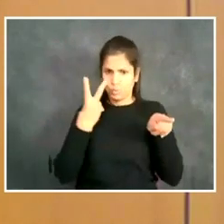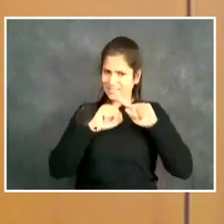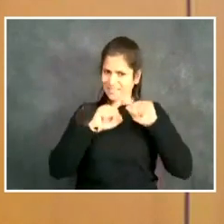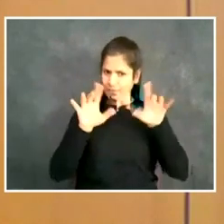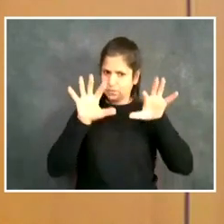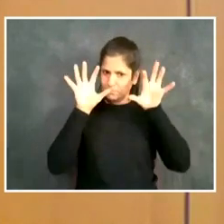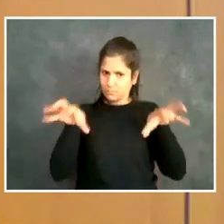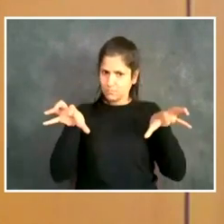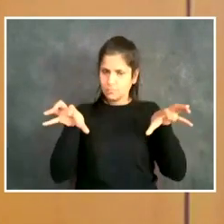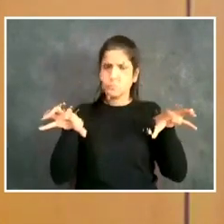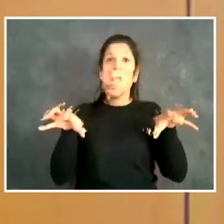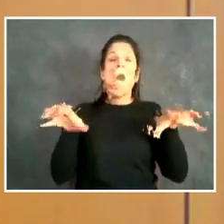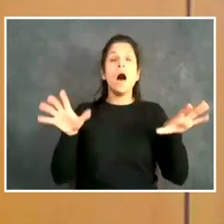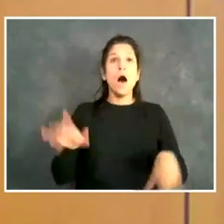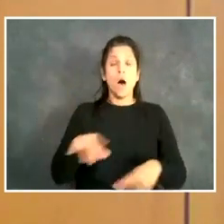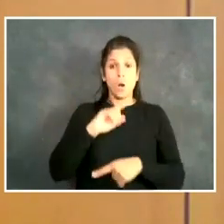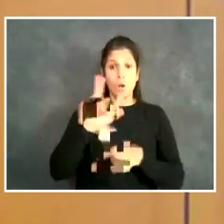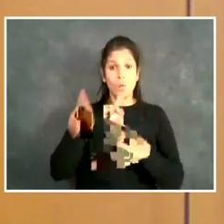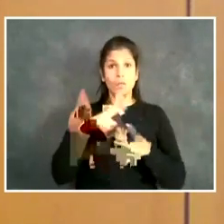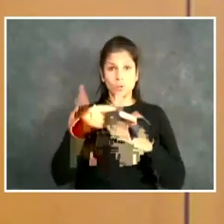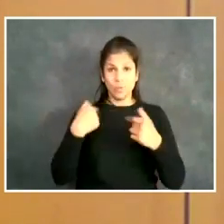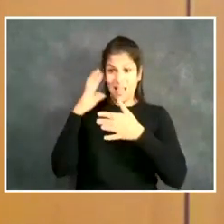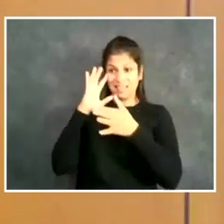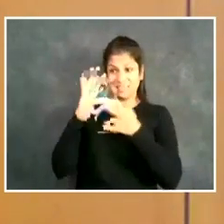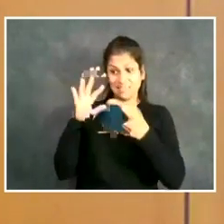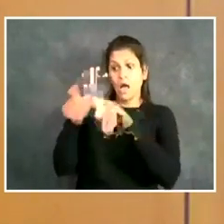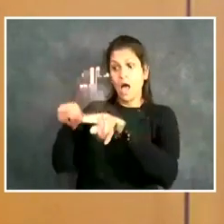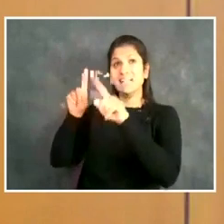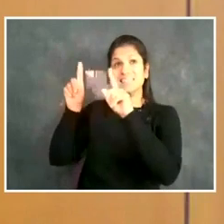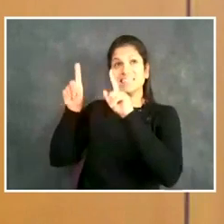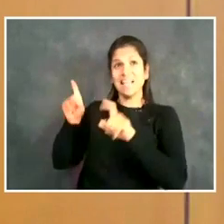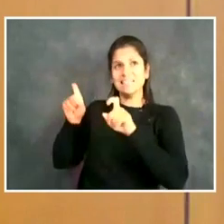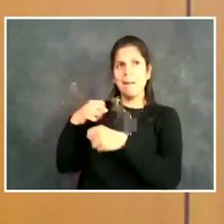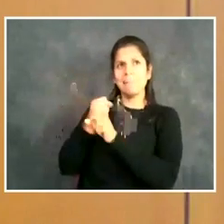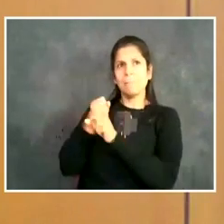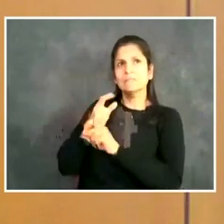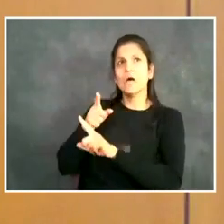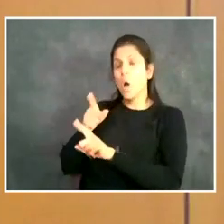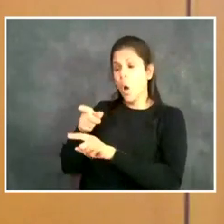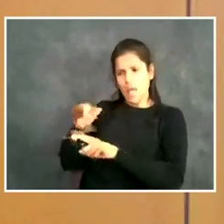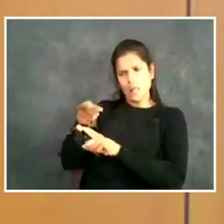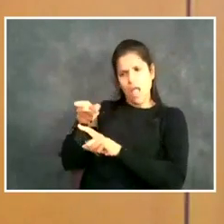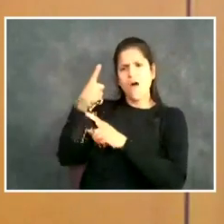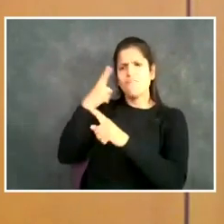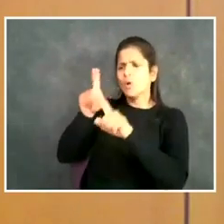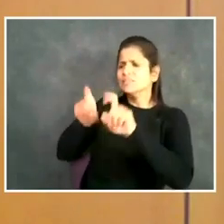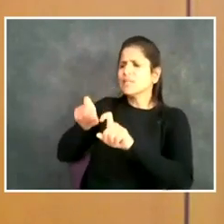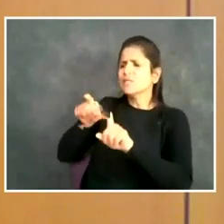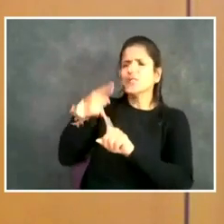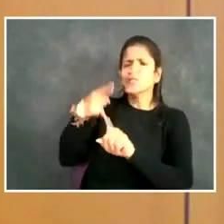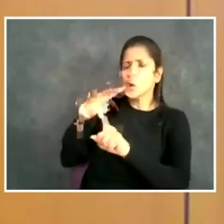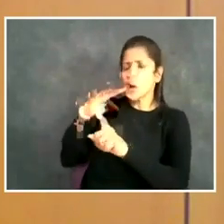THINK, ALL TOO OFTEN, ANTIBODY TESTING IS LUMPED IN WITH TESTING FOR THE ACTUAL